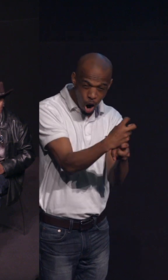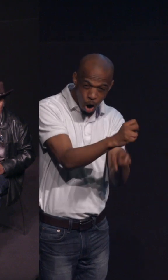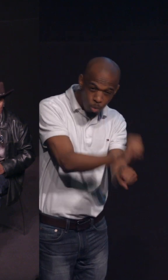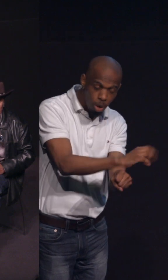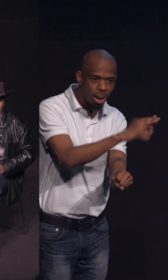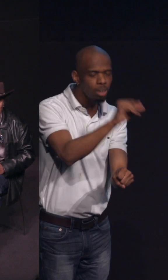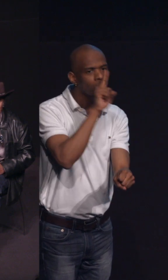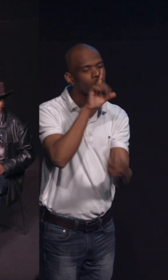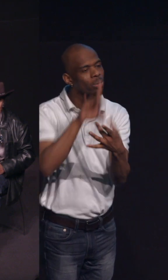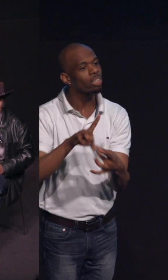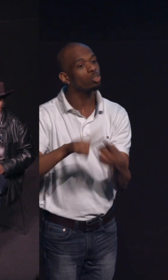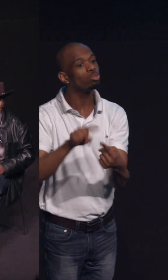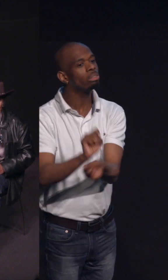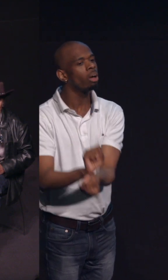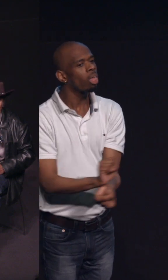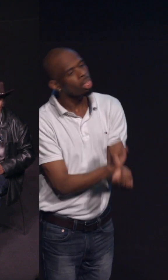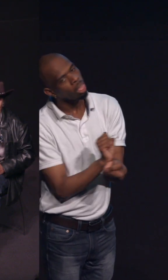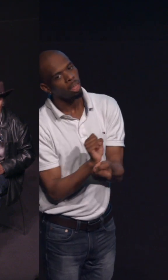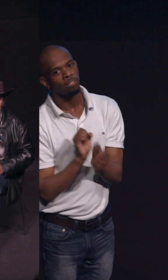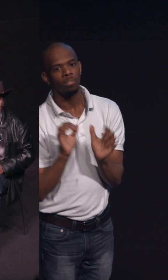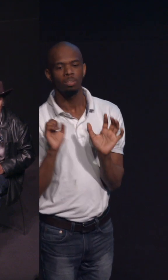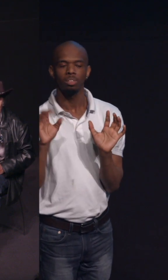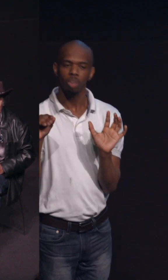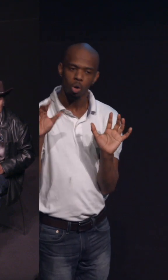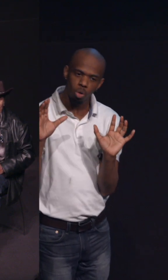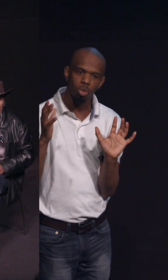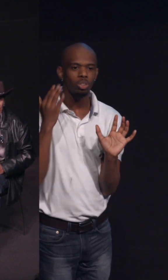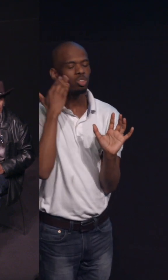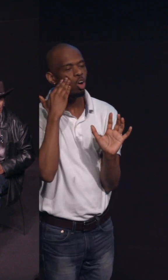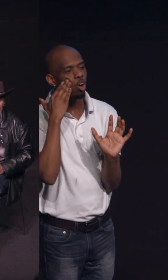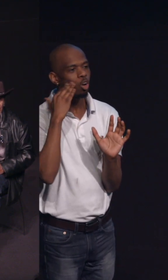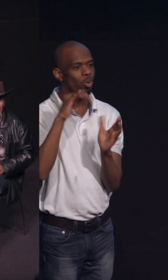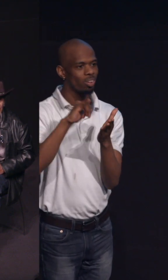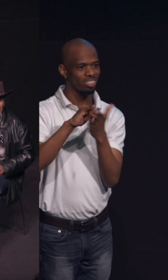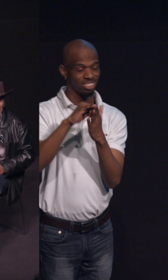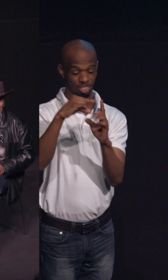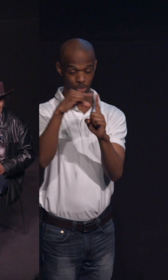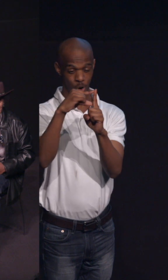So, label agility. We'll use the word "agriculture."